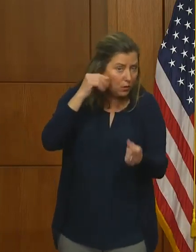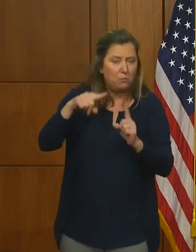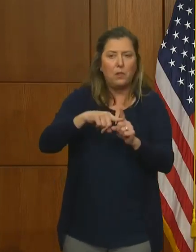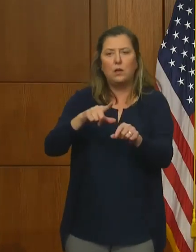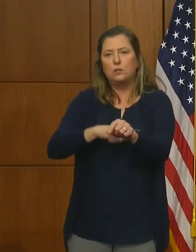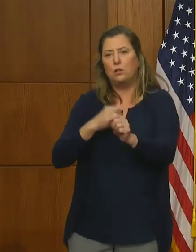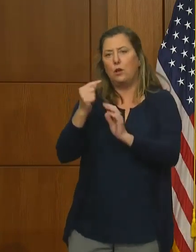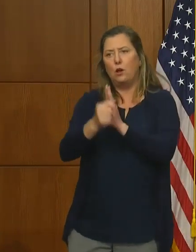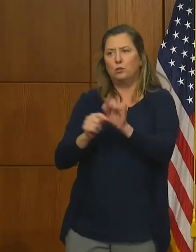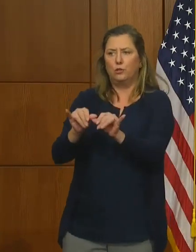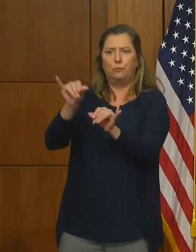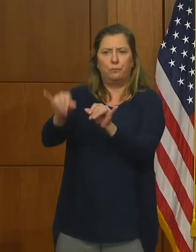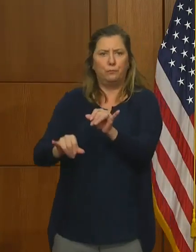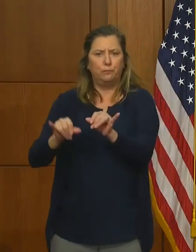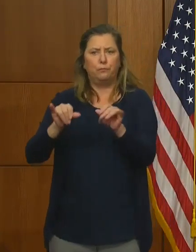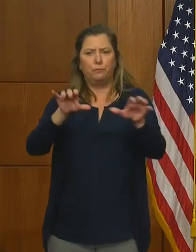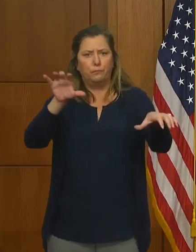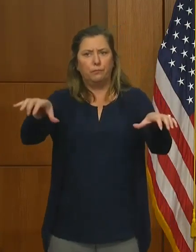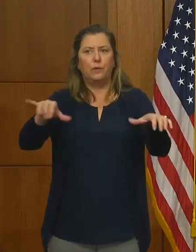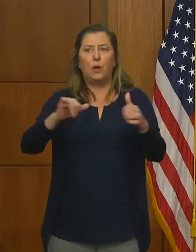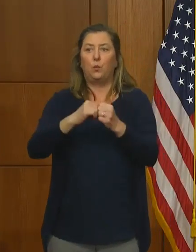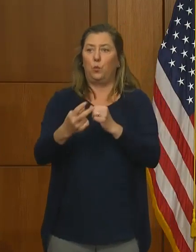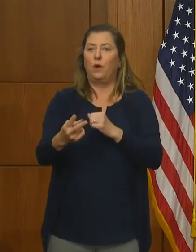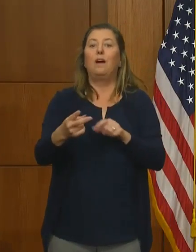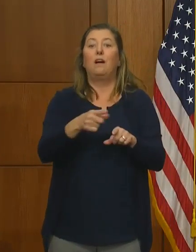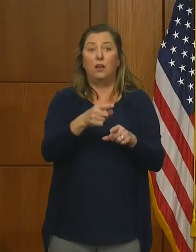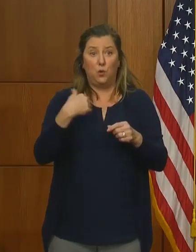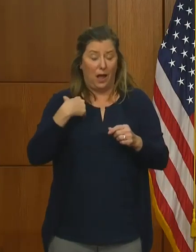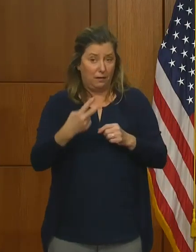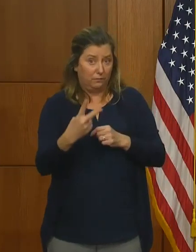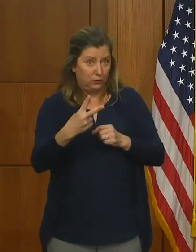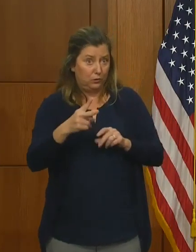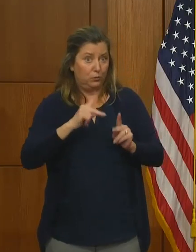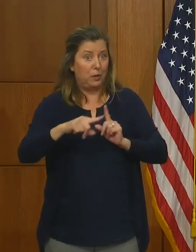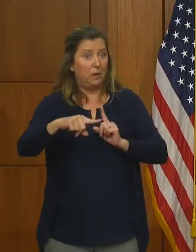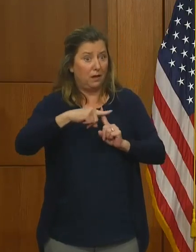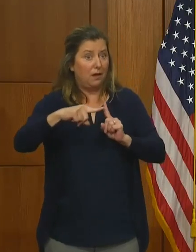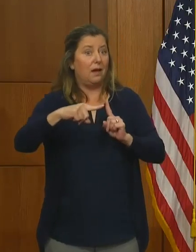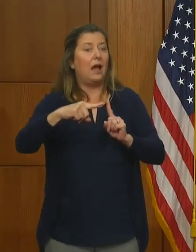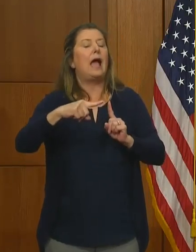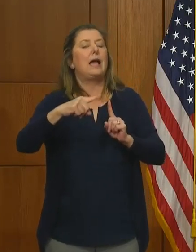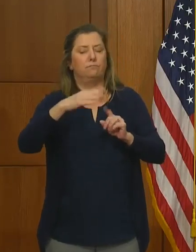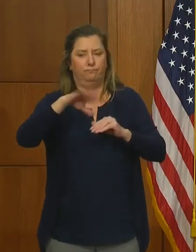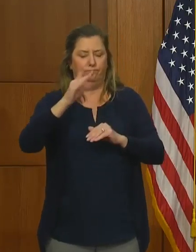HAS BEEN SETTING UP TESTING FOR NURSING HOMES AND LONG TERM